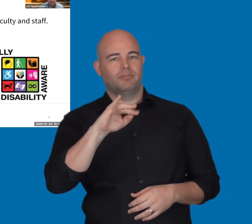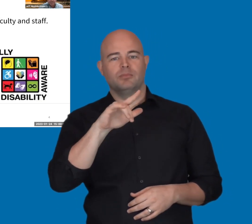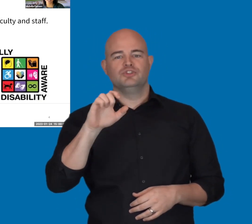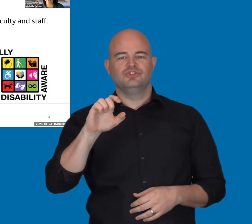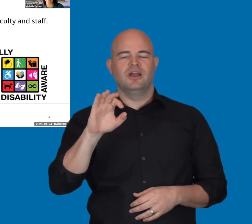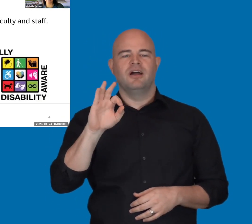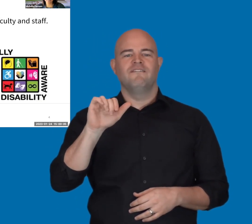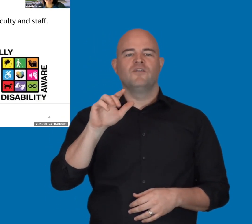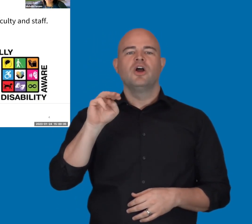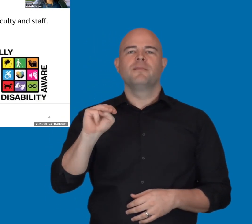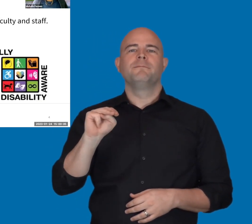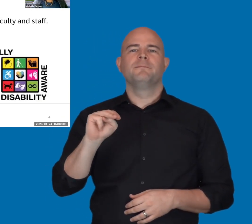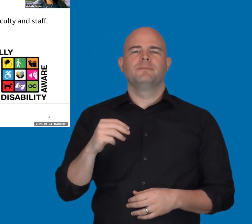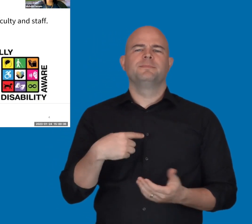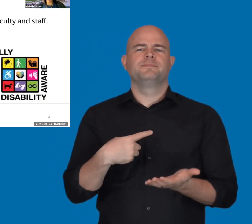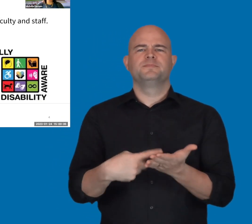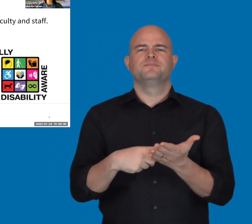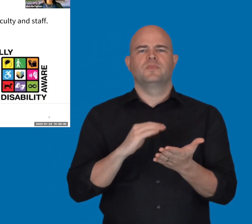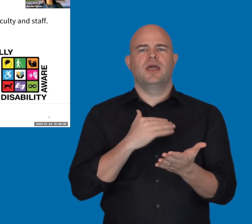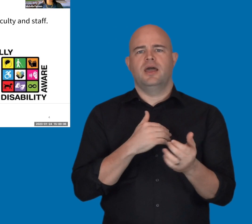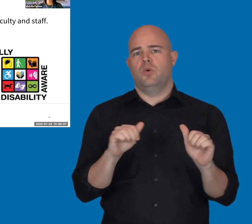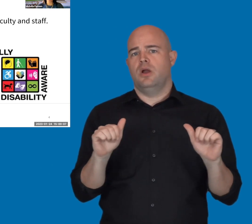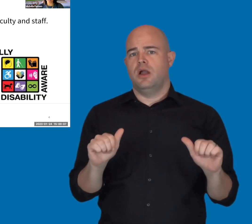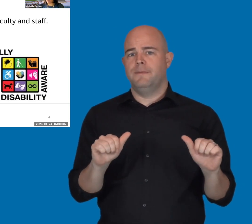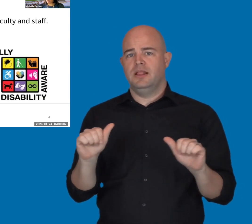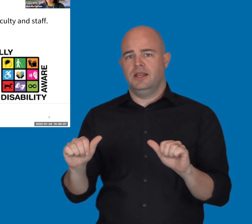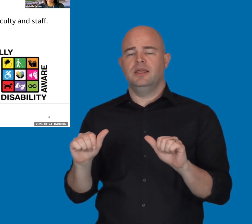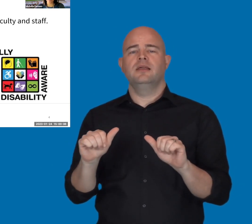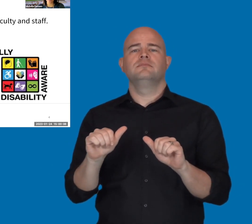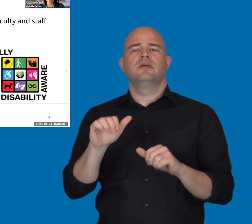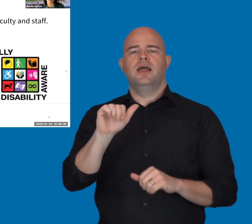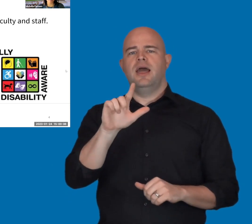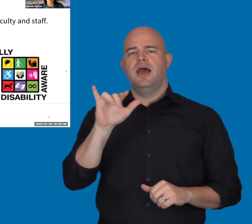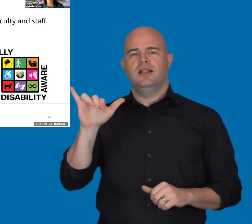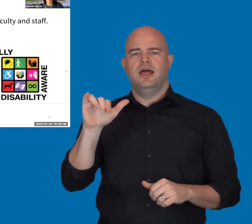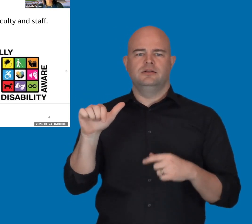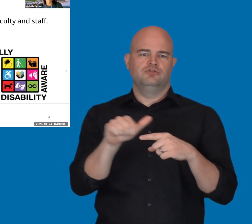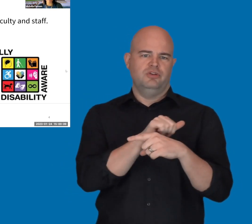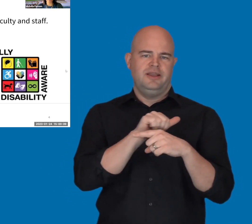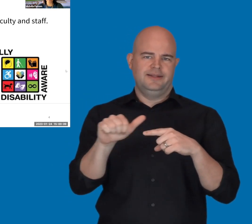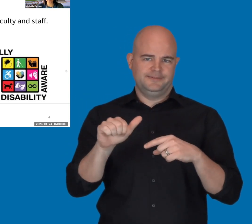Our work involving equity and accessibility is a work in progress and by no means perfect.